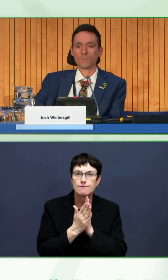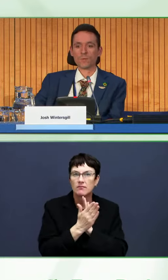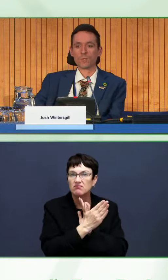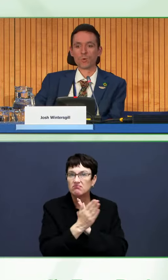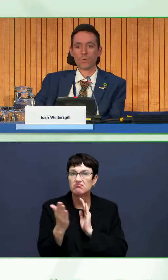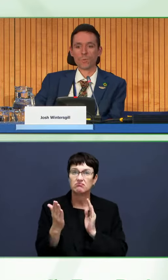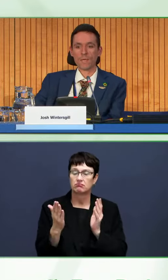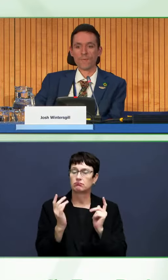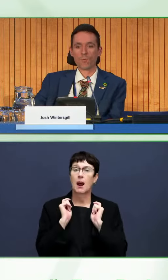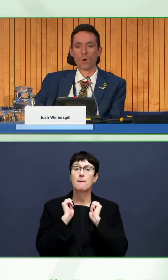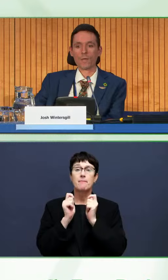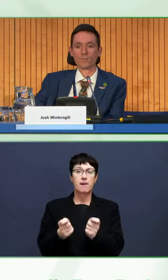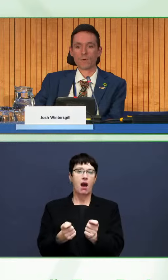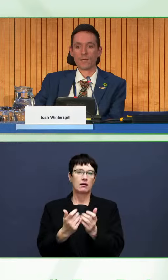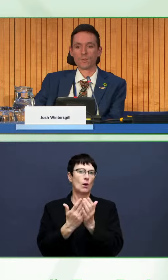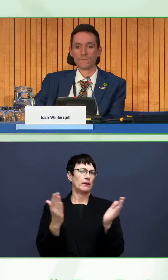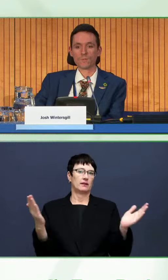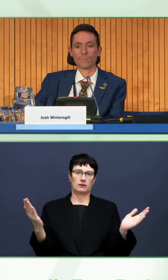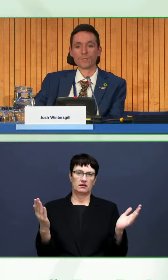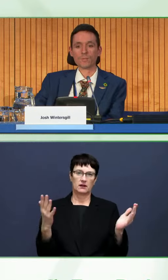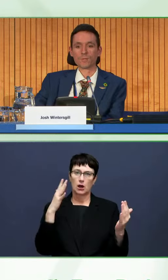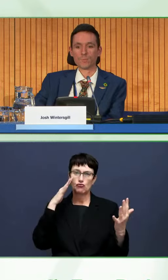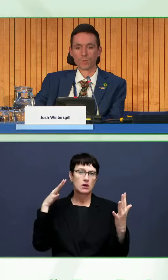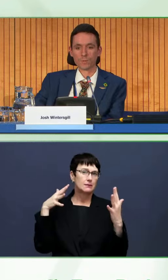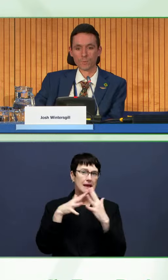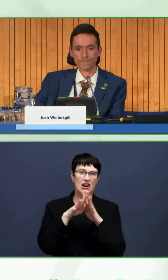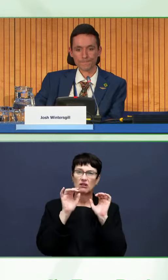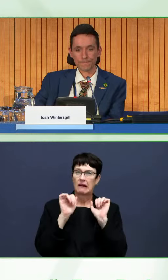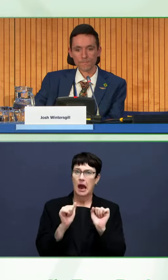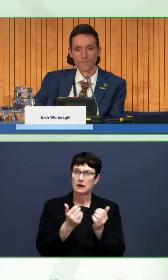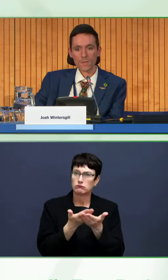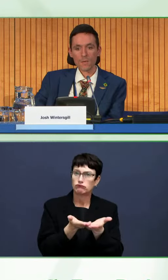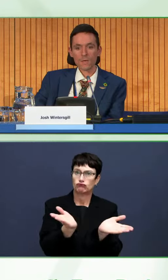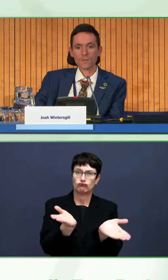to ensure we get the widest range of submissions as possible.